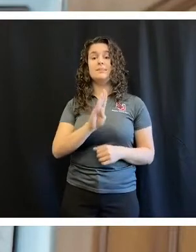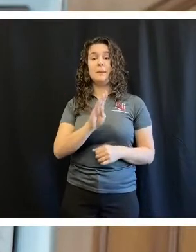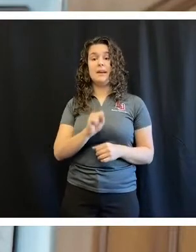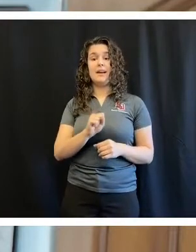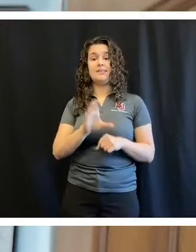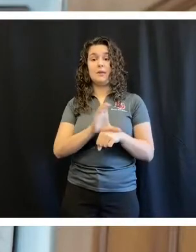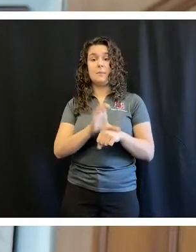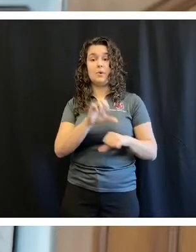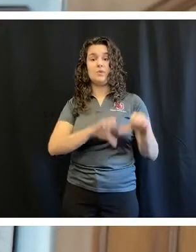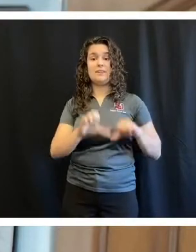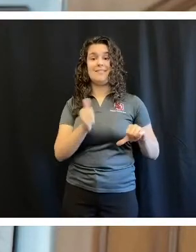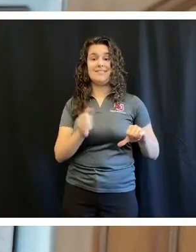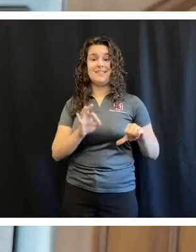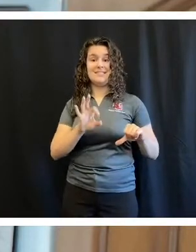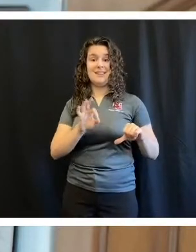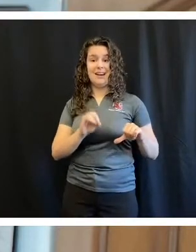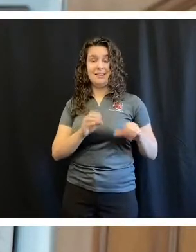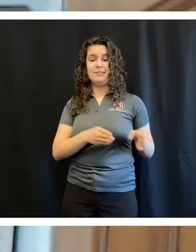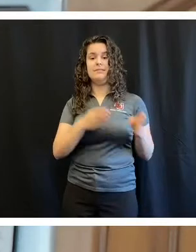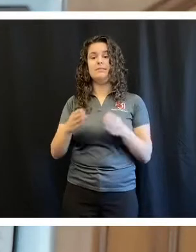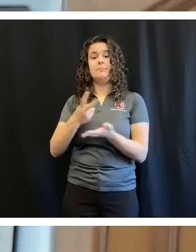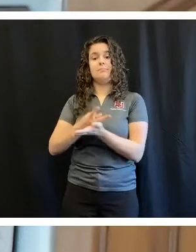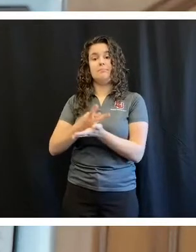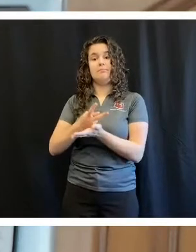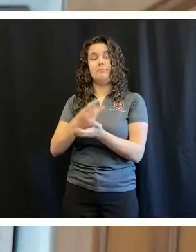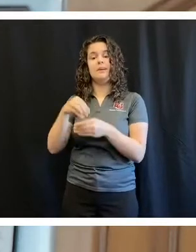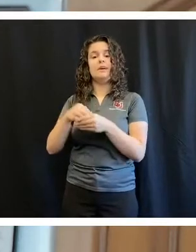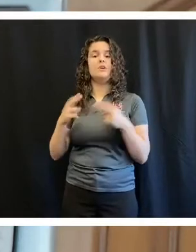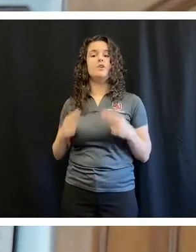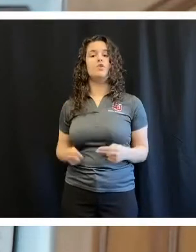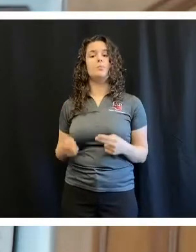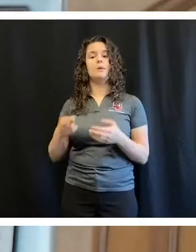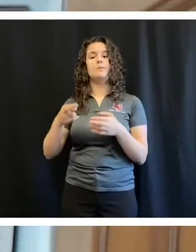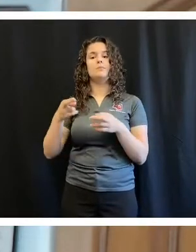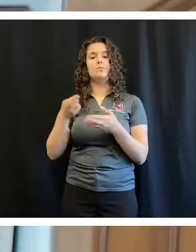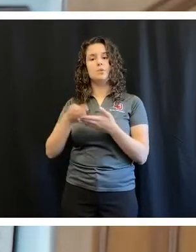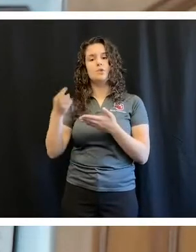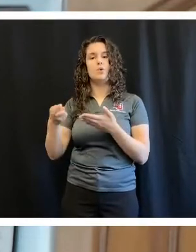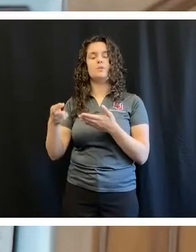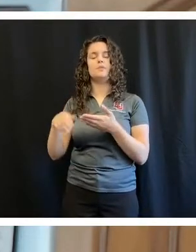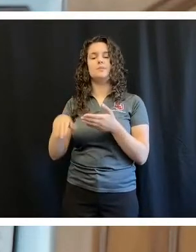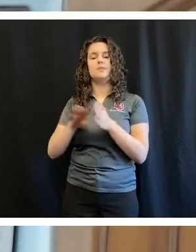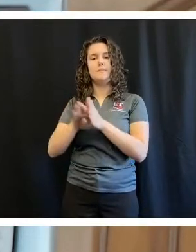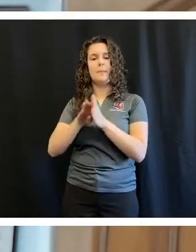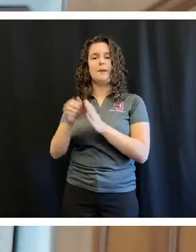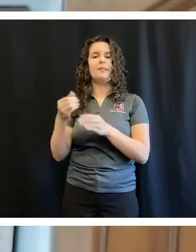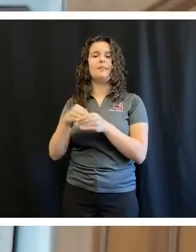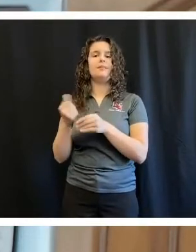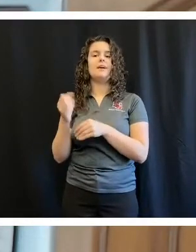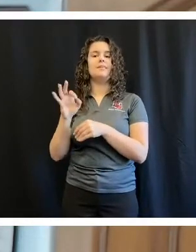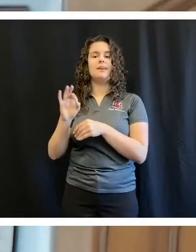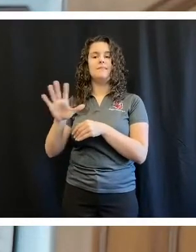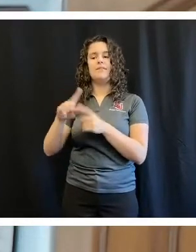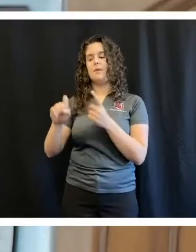and an MS in Organizational Human Resource Development in 1995 from Abilene Christian University.